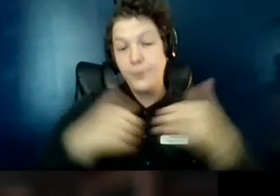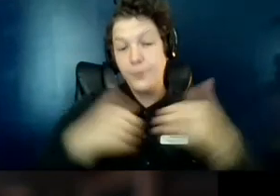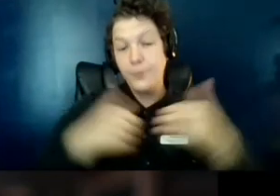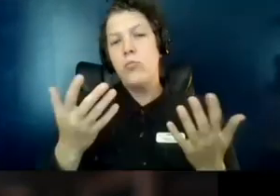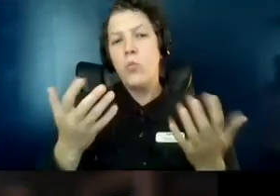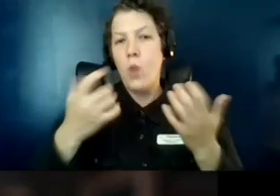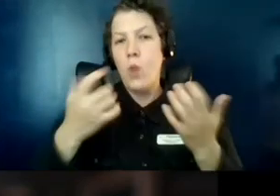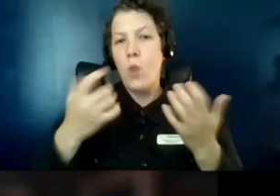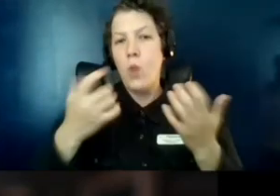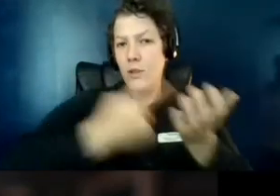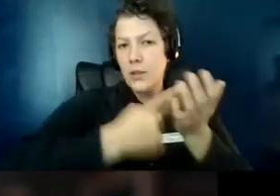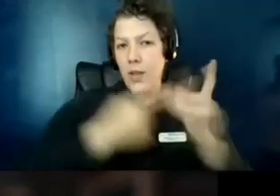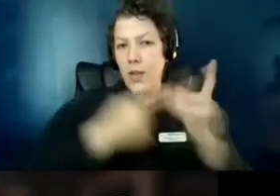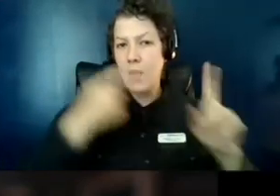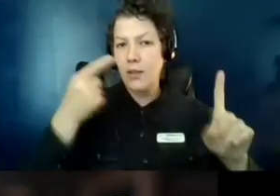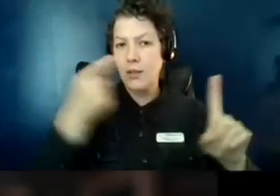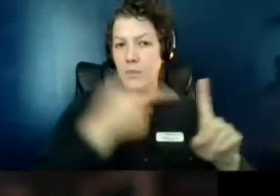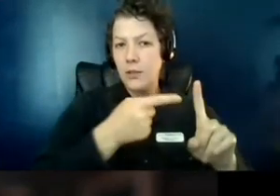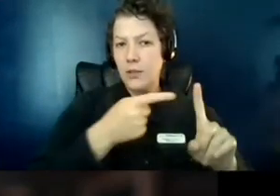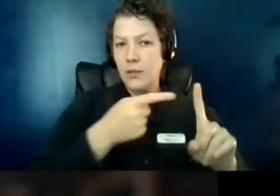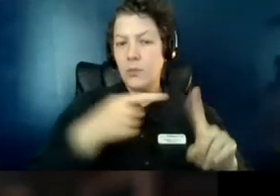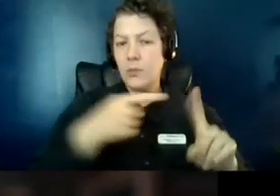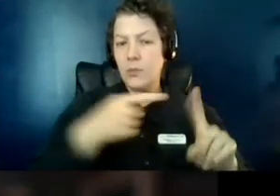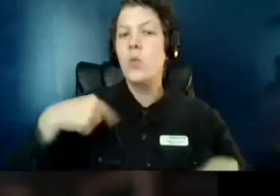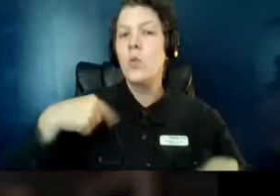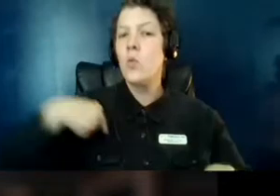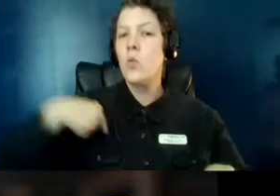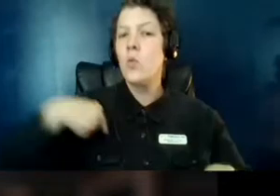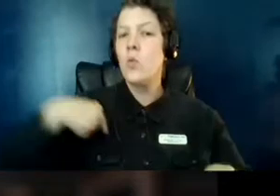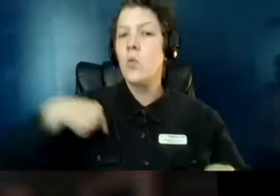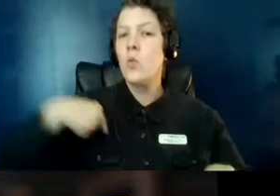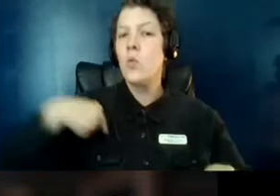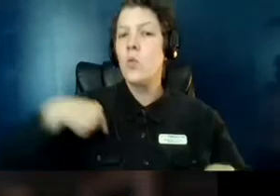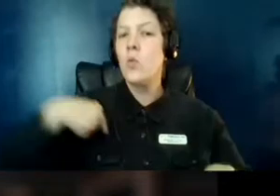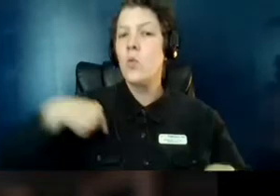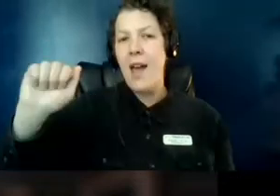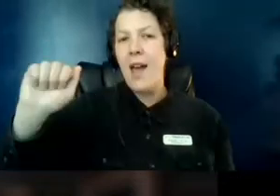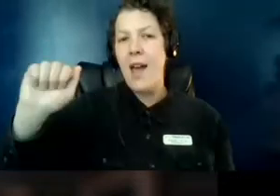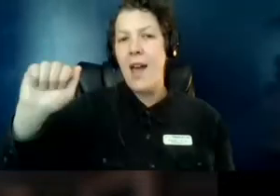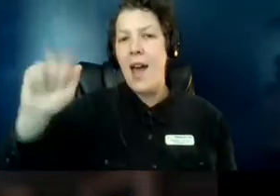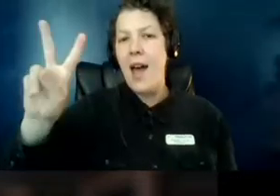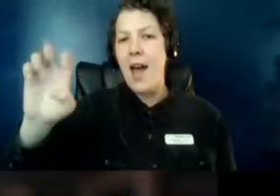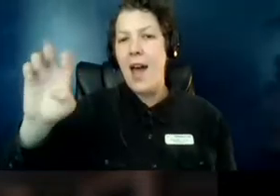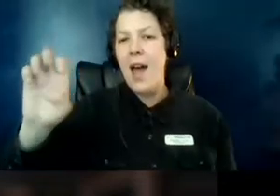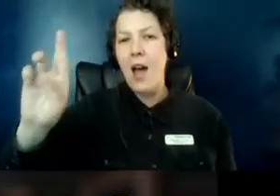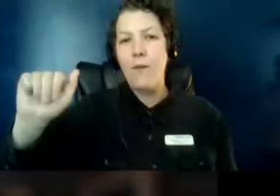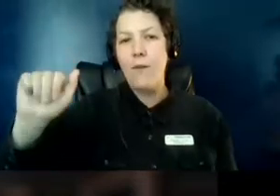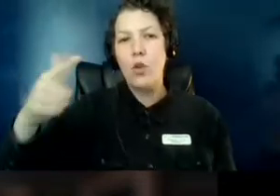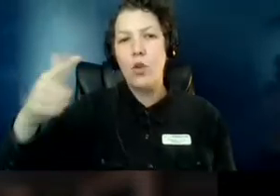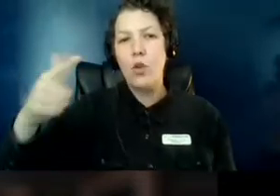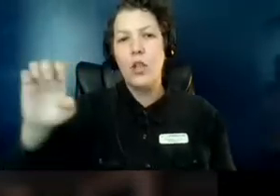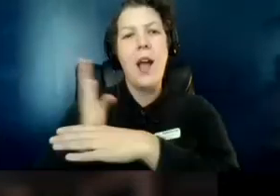I don't mean that the problem we have is like other problems. What I mean is we have a problem